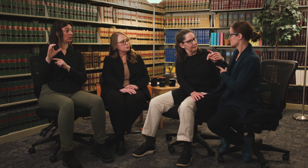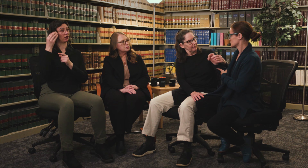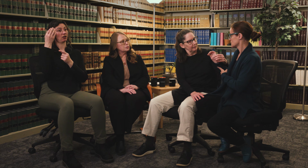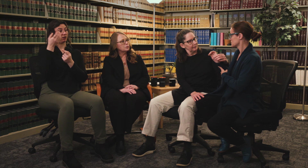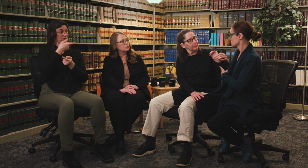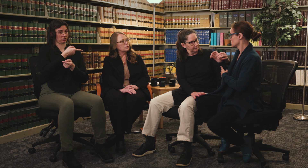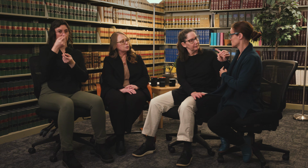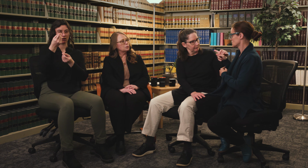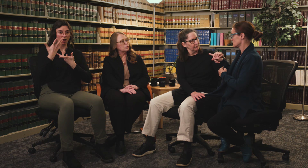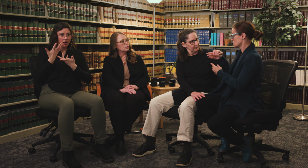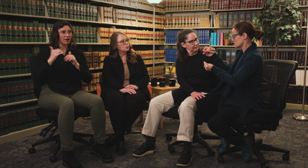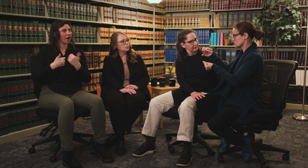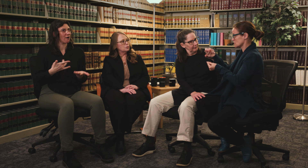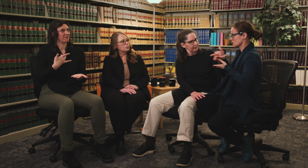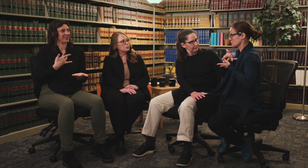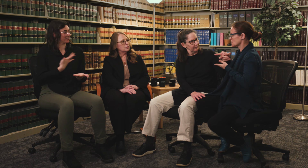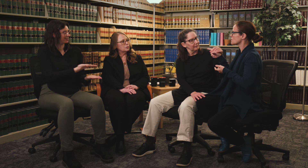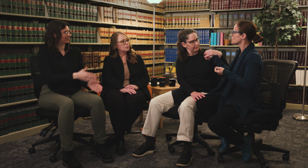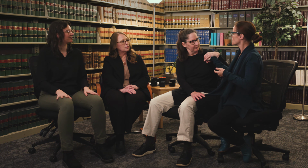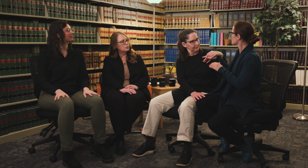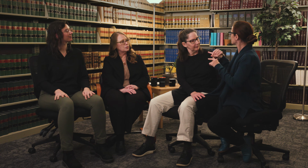When you first found out about it, how did you feel?